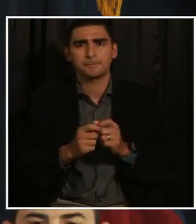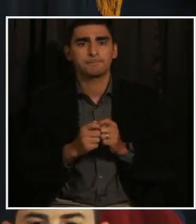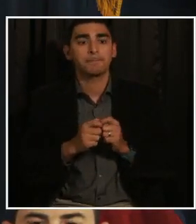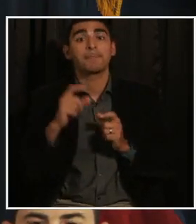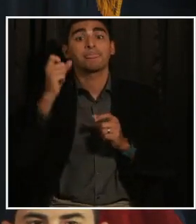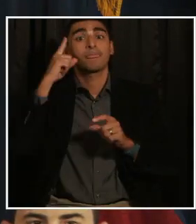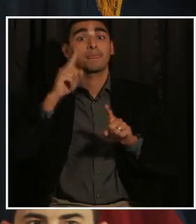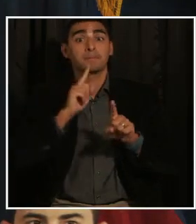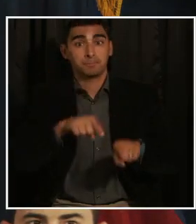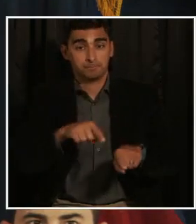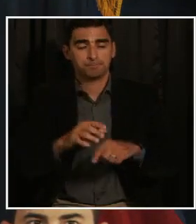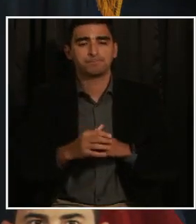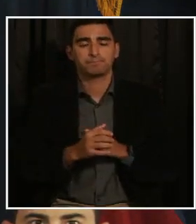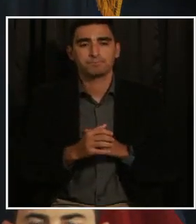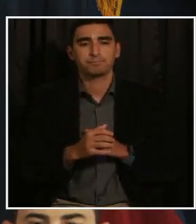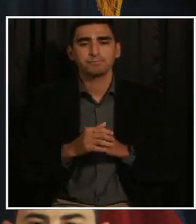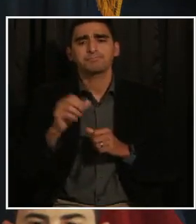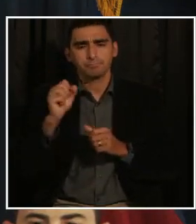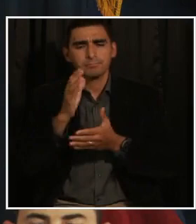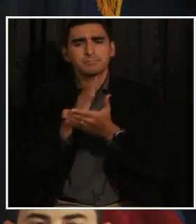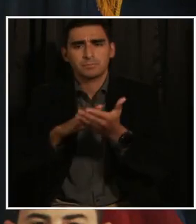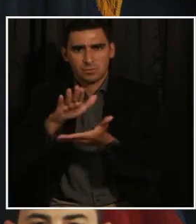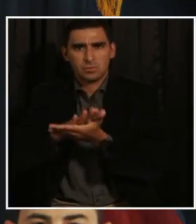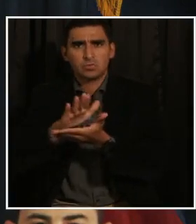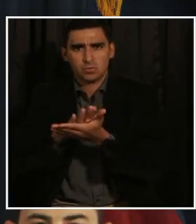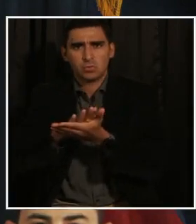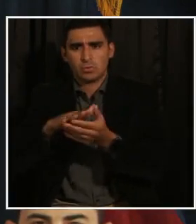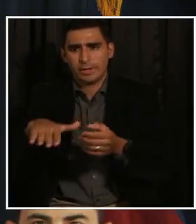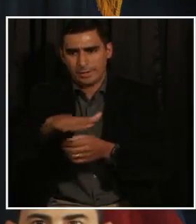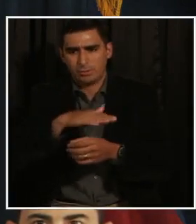mass requirements in fact uh certainly the majority of students in our state